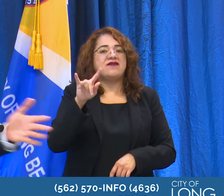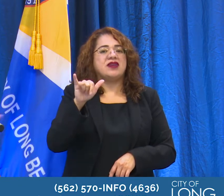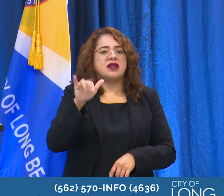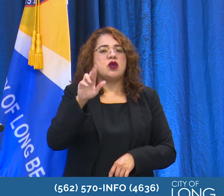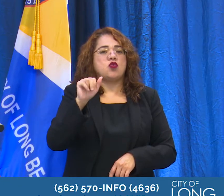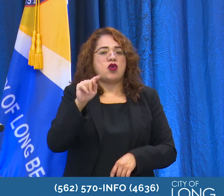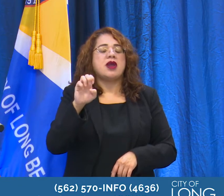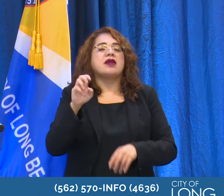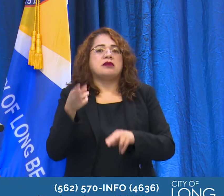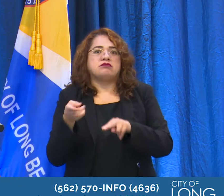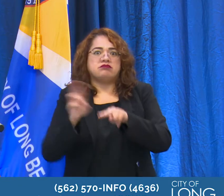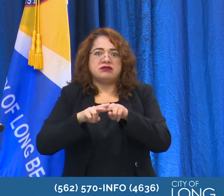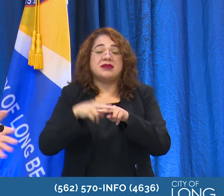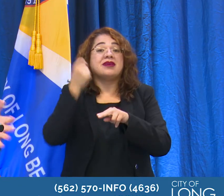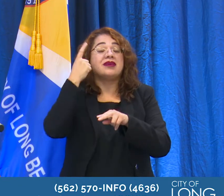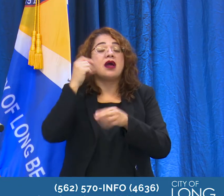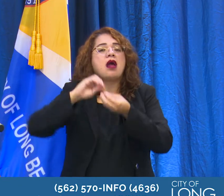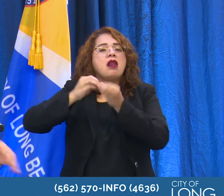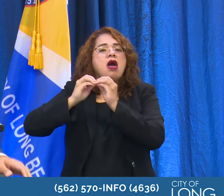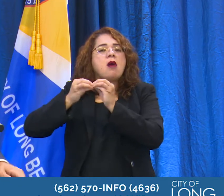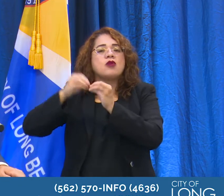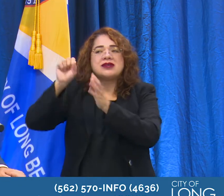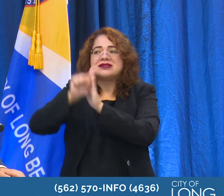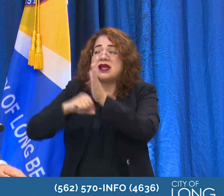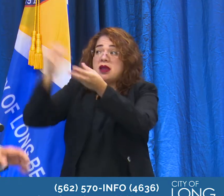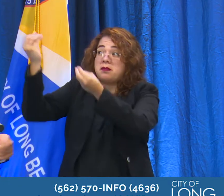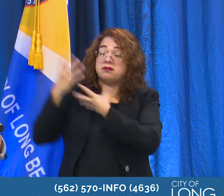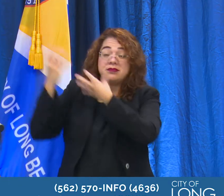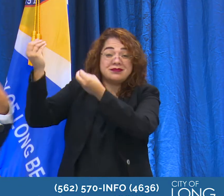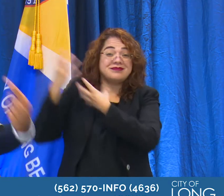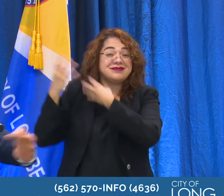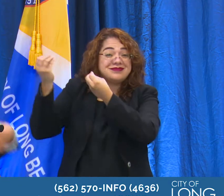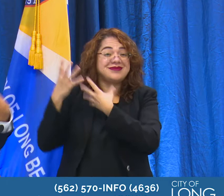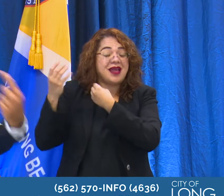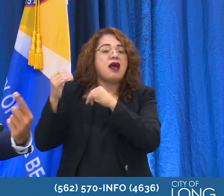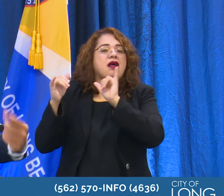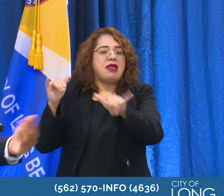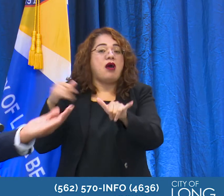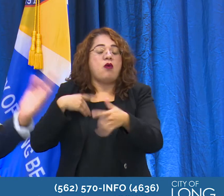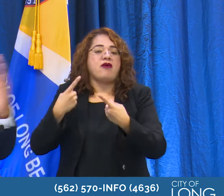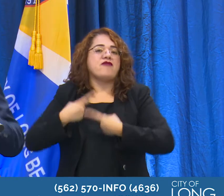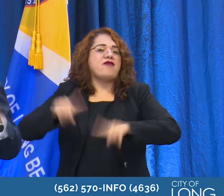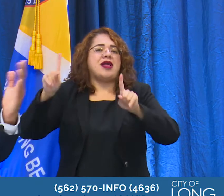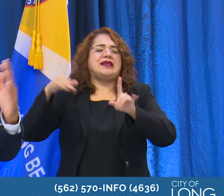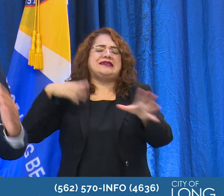rate information was still coming in from the State. As far as updating our numbers-- so we were getting some other